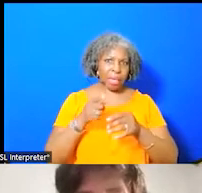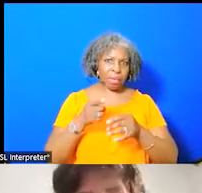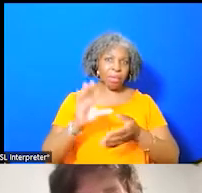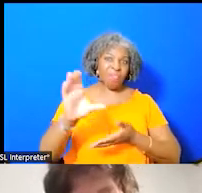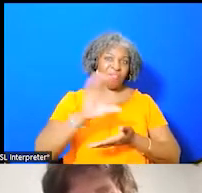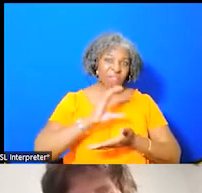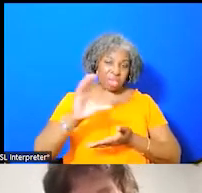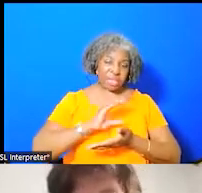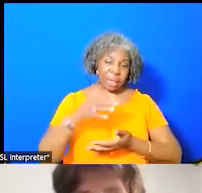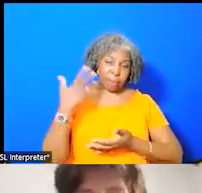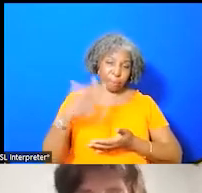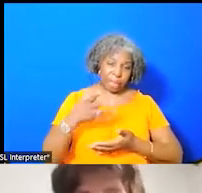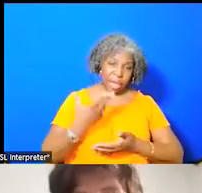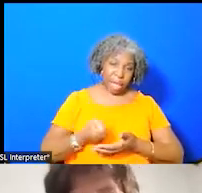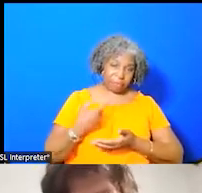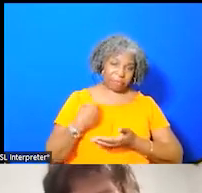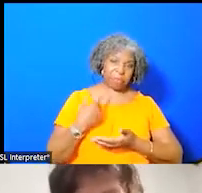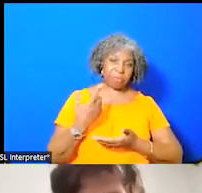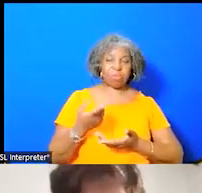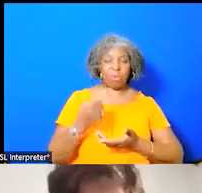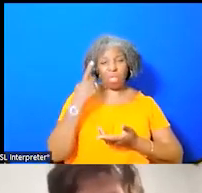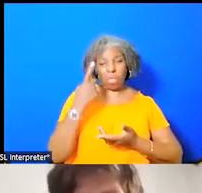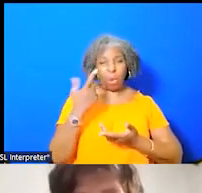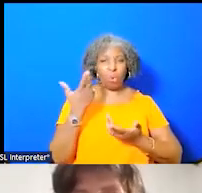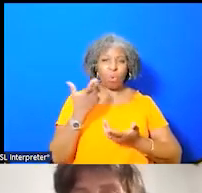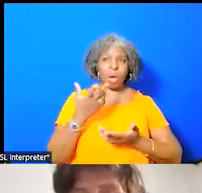And as part of it, we said, well, we're not going to use it all on the physical,